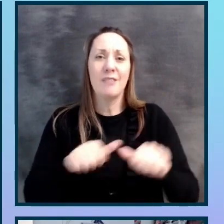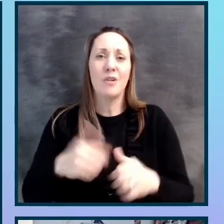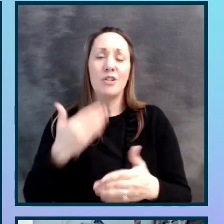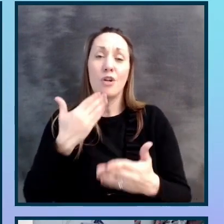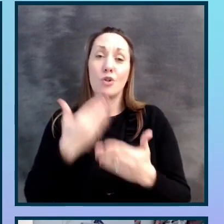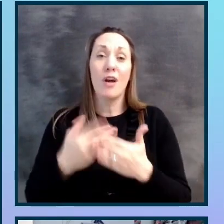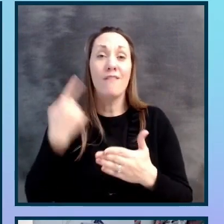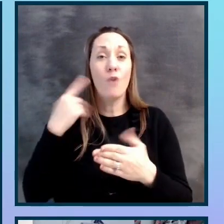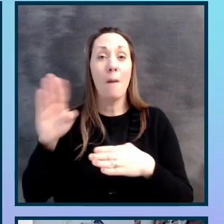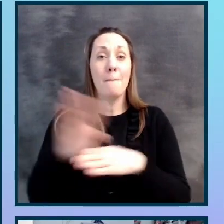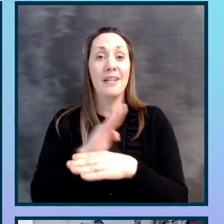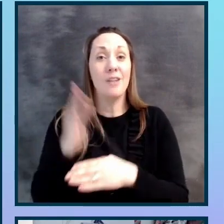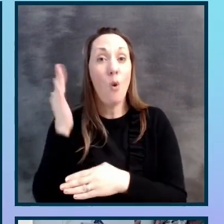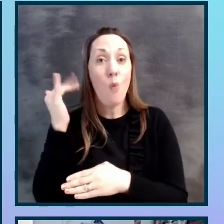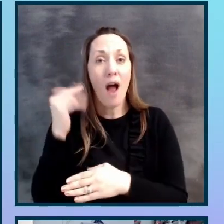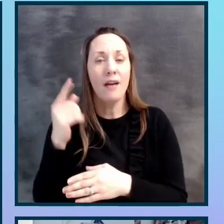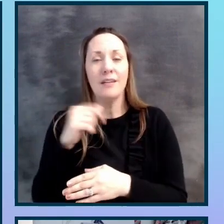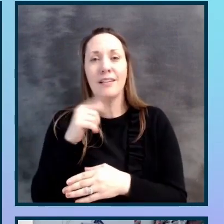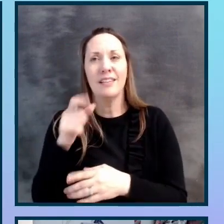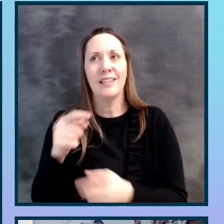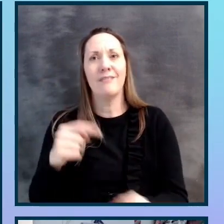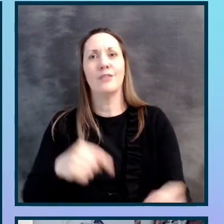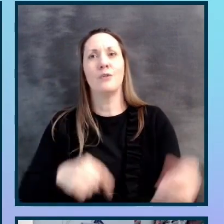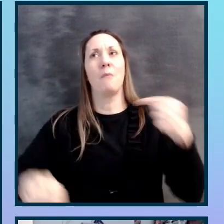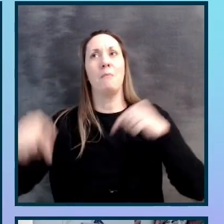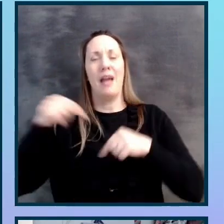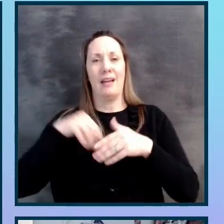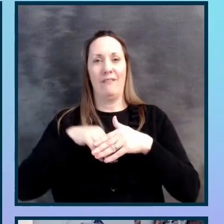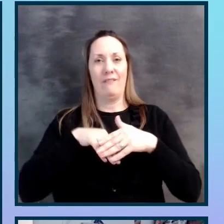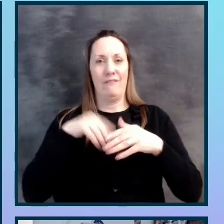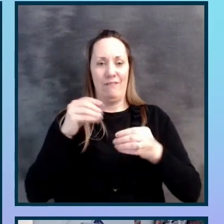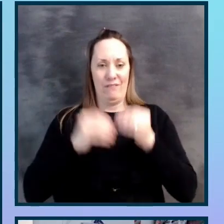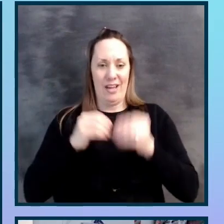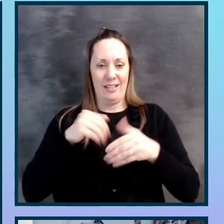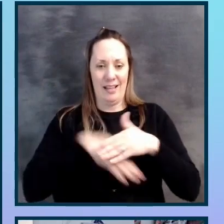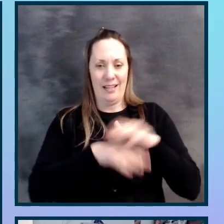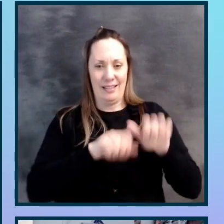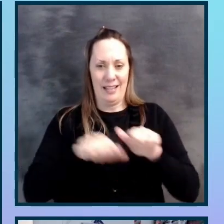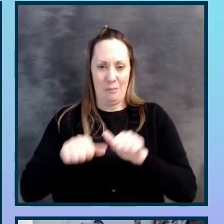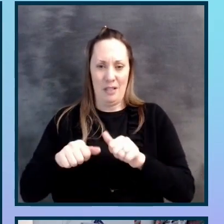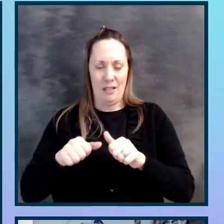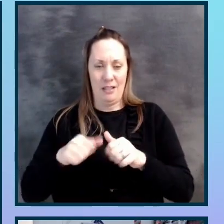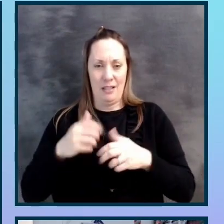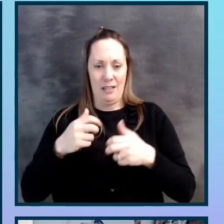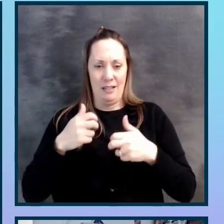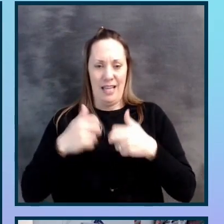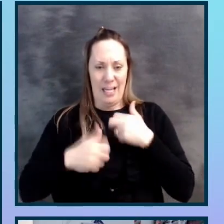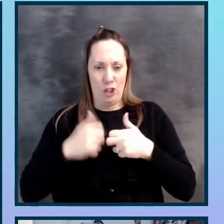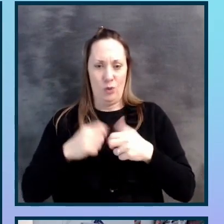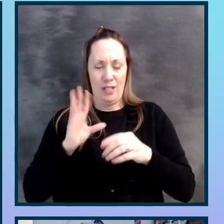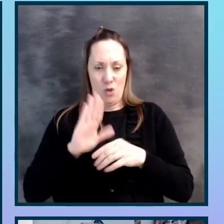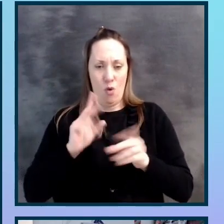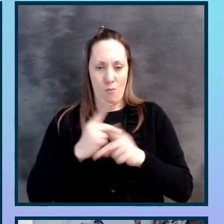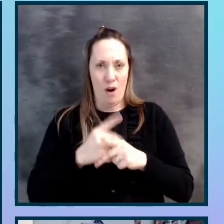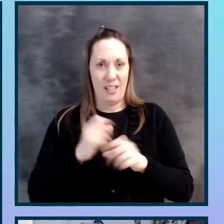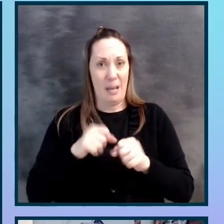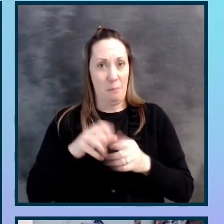because having to go back and fix accessibility issues in your products can be expensive and cost many times more